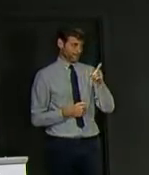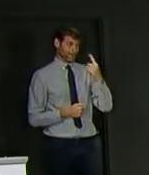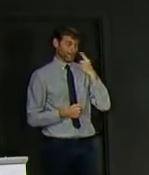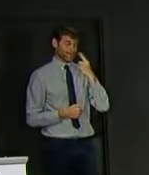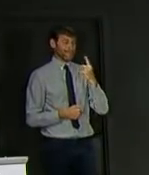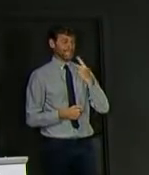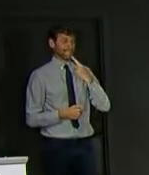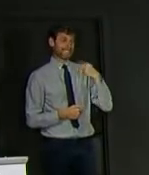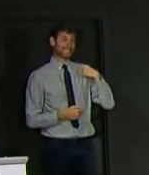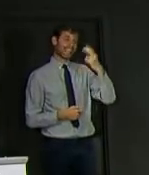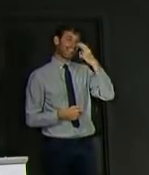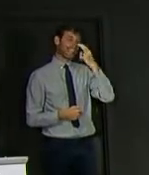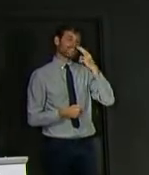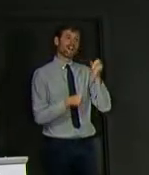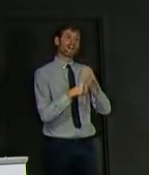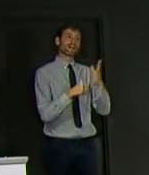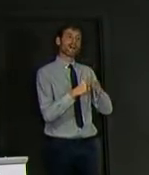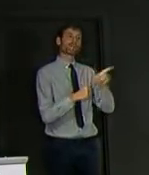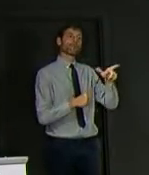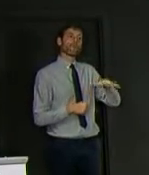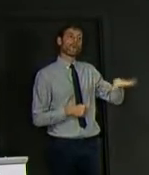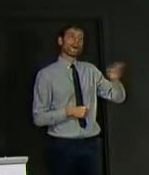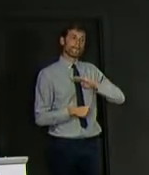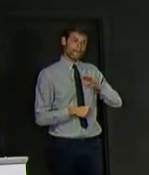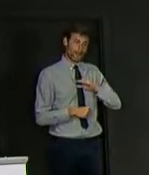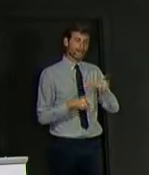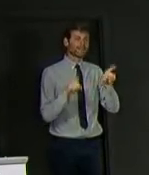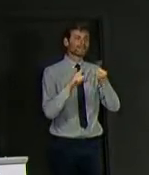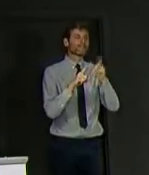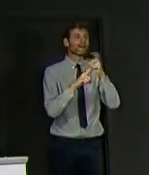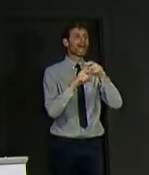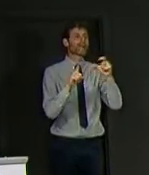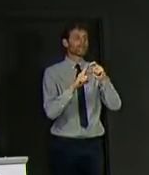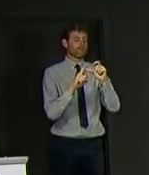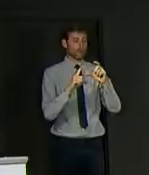yesterday evening, we saw the scenes in the Meadows in Edinburgh, at Portobello. How do